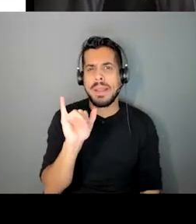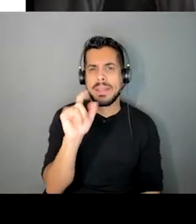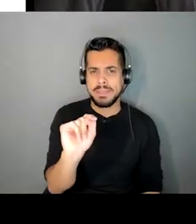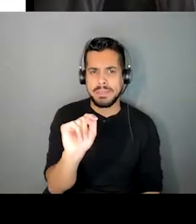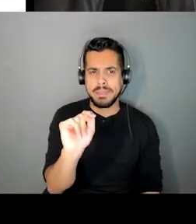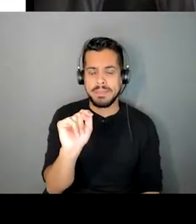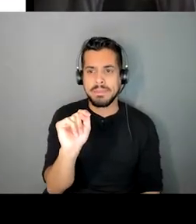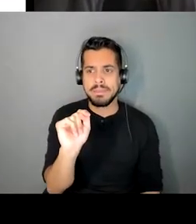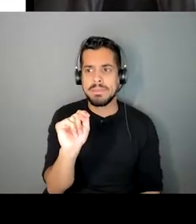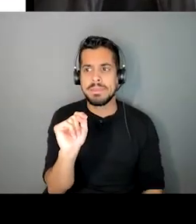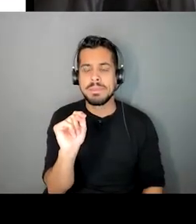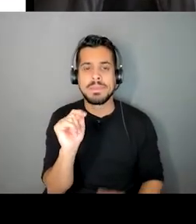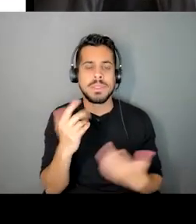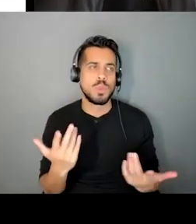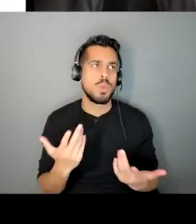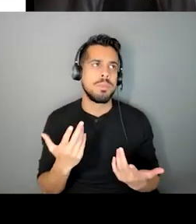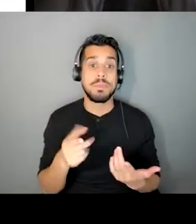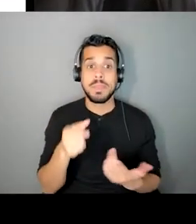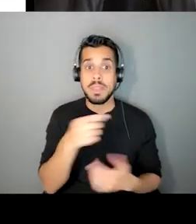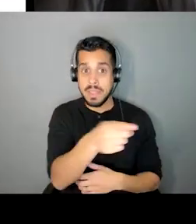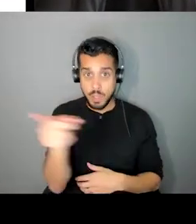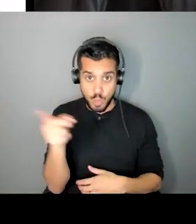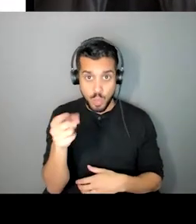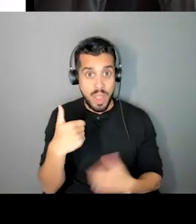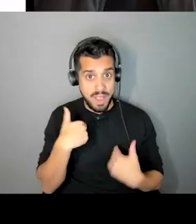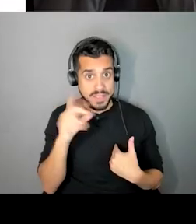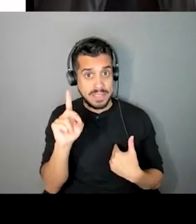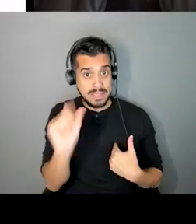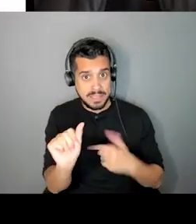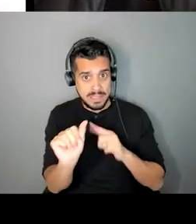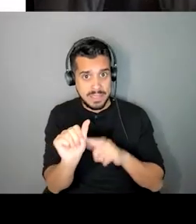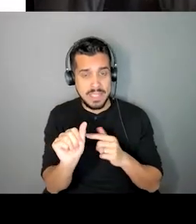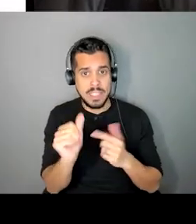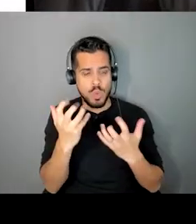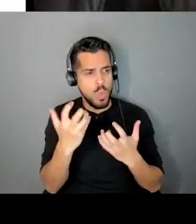So if you're an individual with a disability and you're looking to reskill, um...